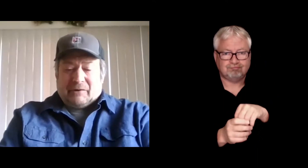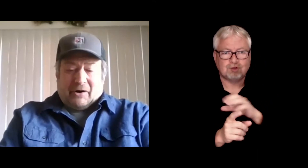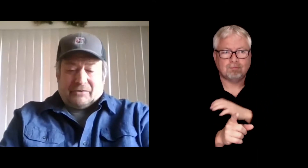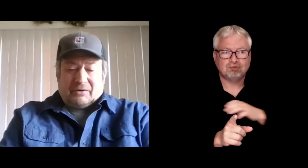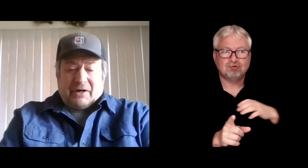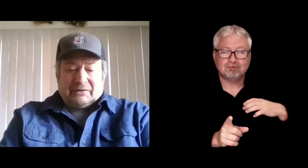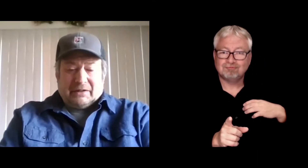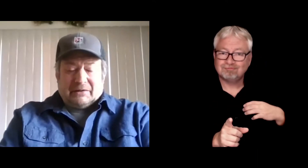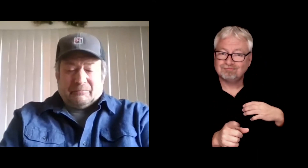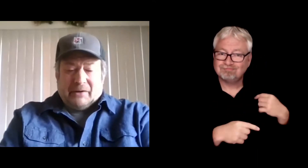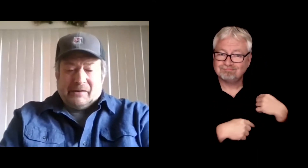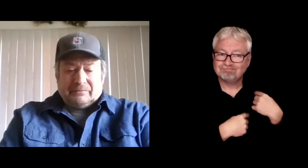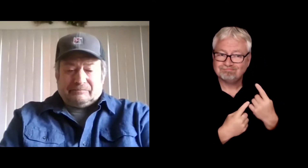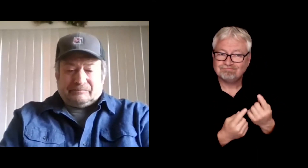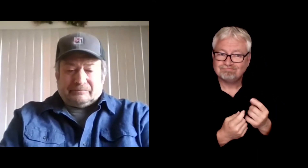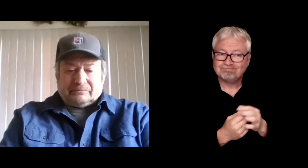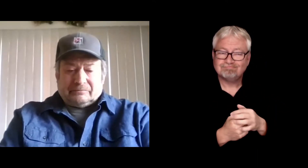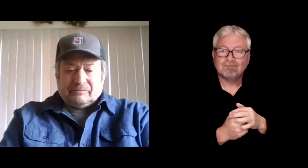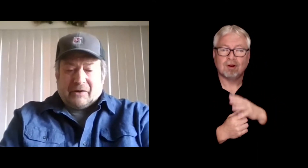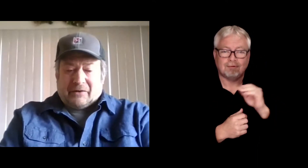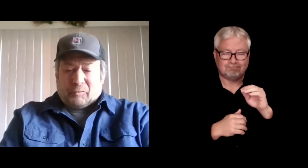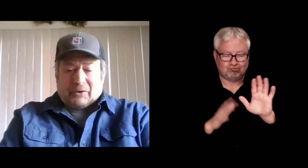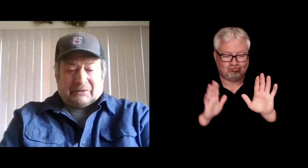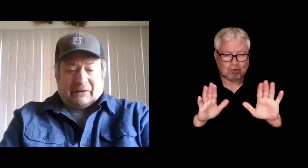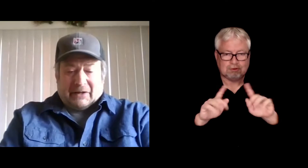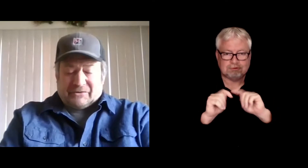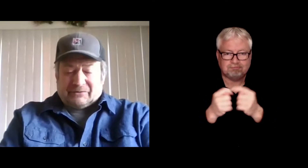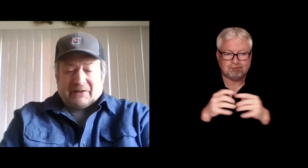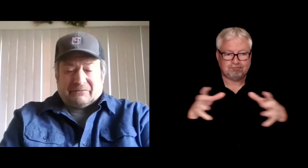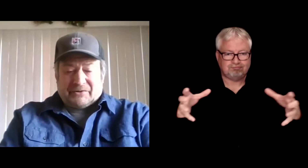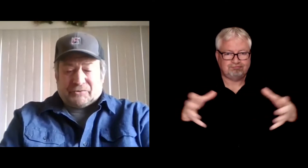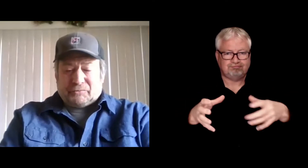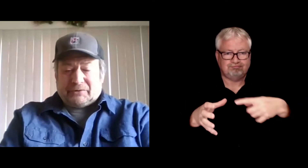and be part of a great team that worked on legislative issues,